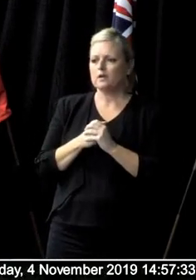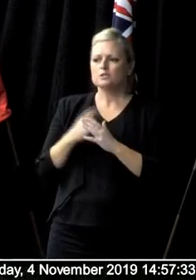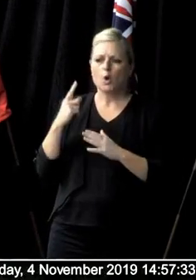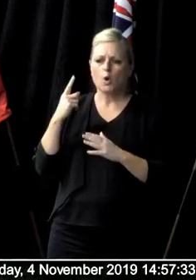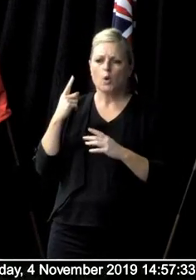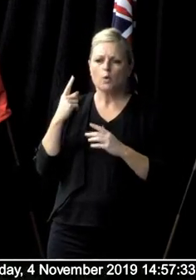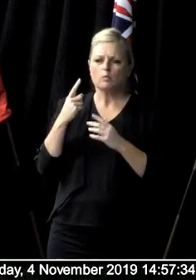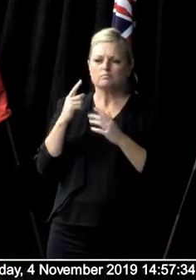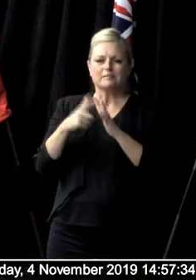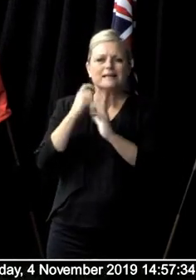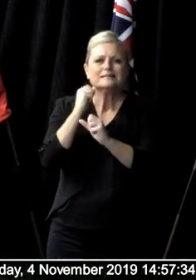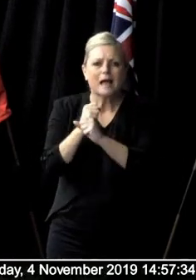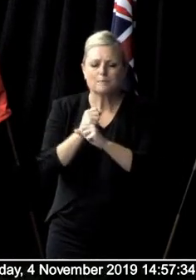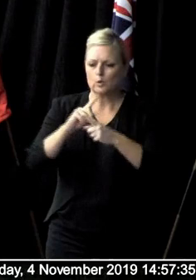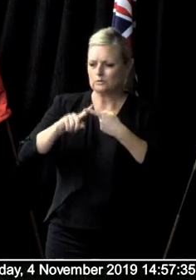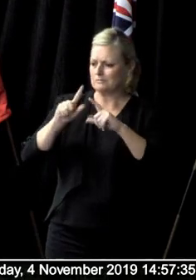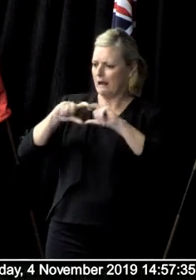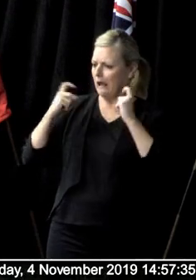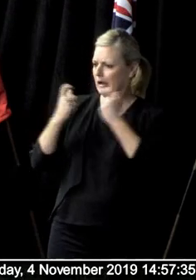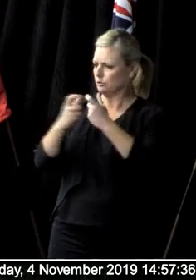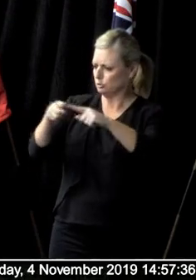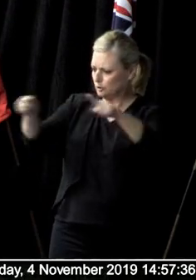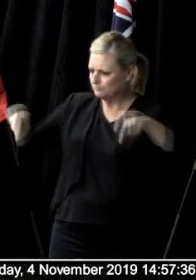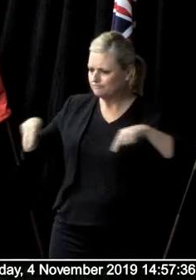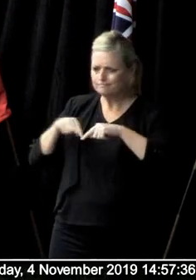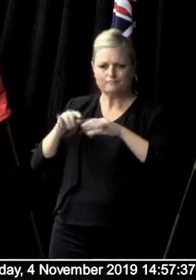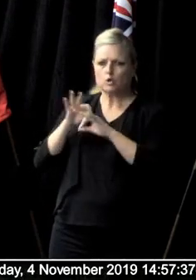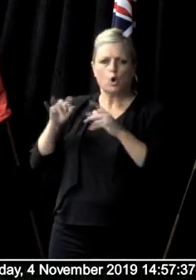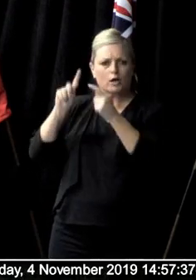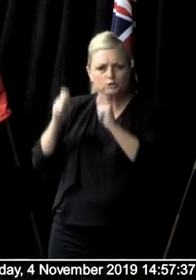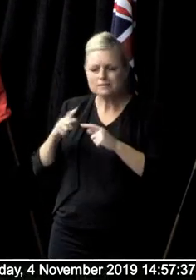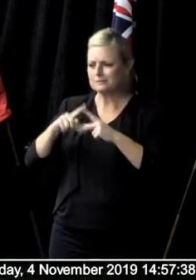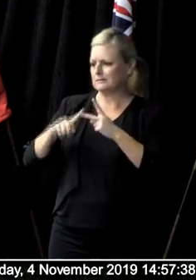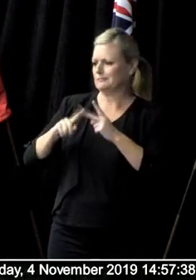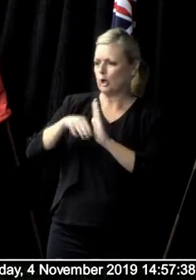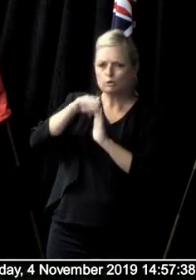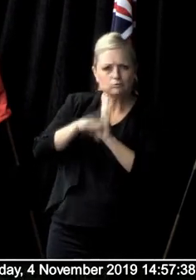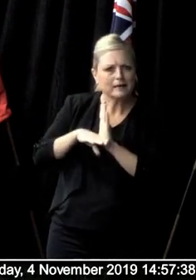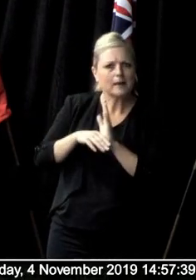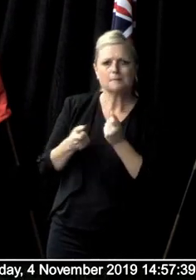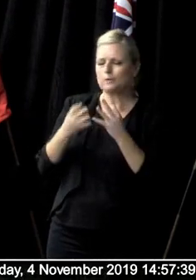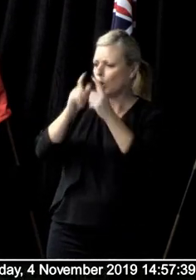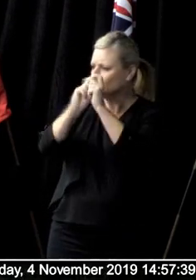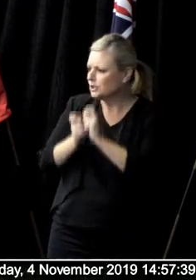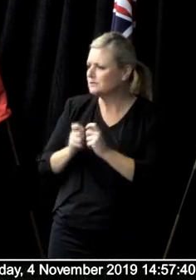adjustments and access to the curriculum, to barriers to participation in other areas of school life; is that correct?